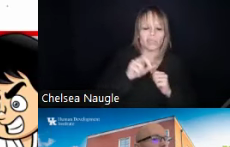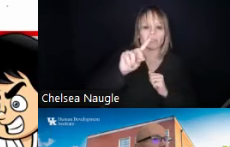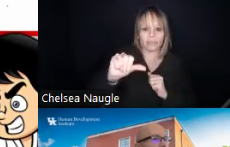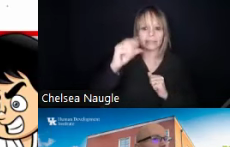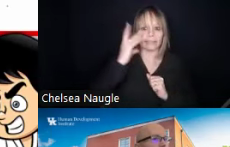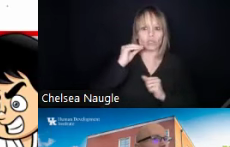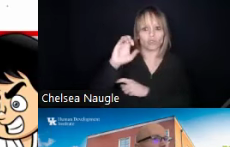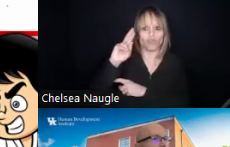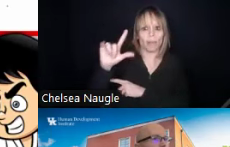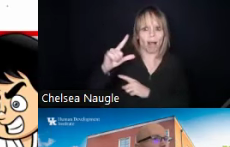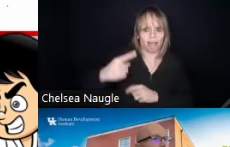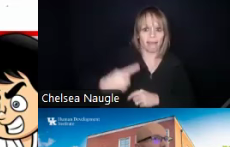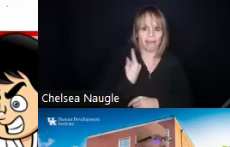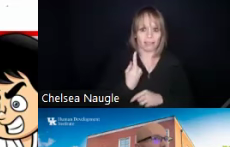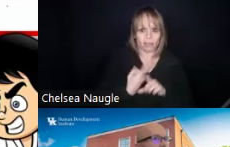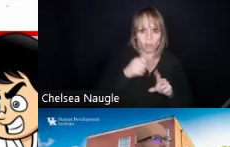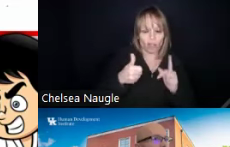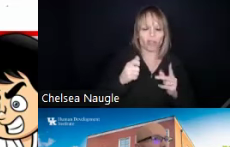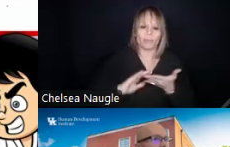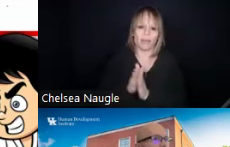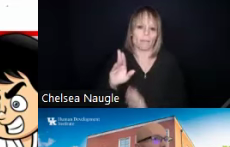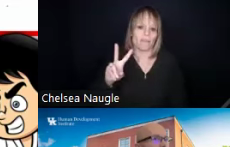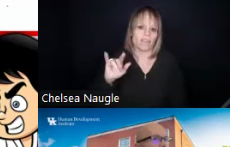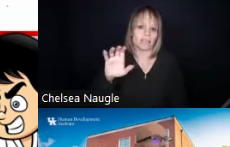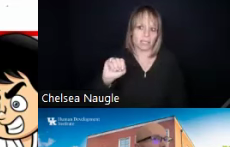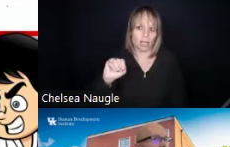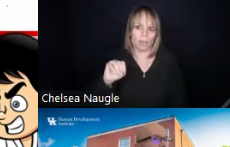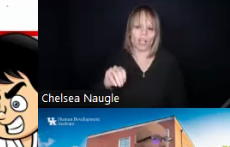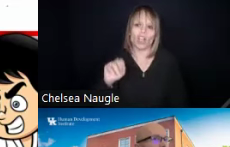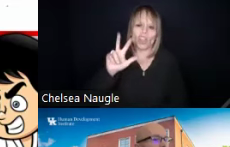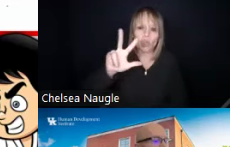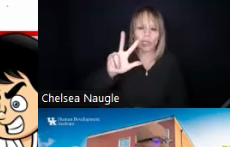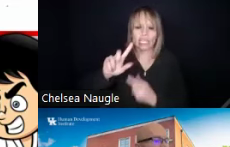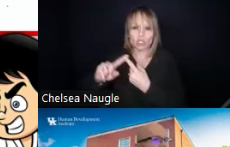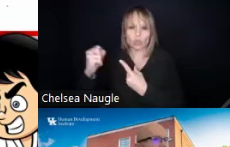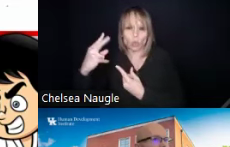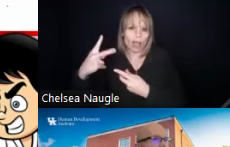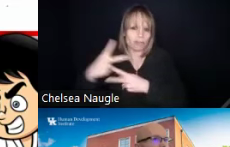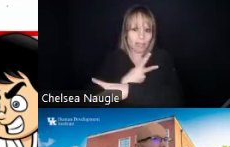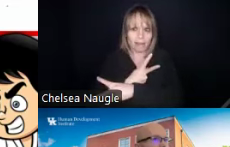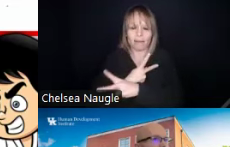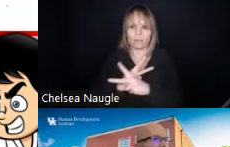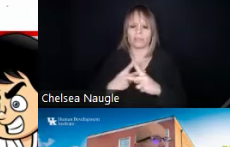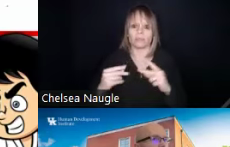others and victimization at anywhere from 3 to 12 times the rate of, you know, the neurotypical population or the